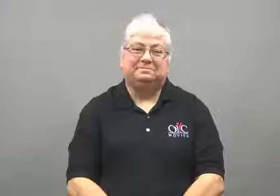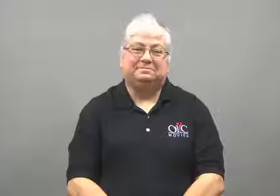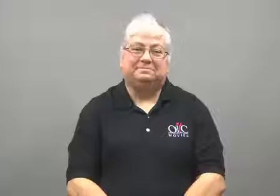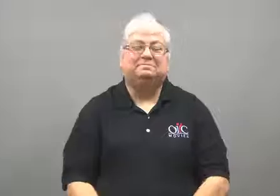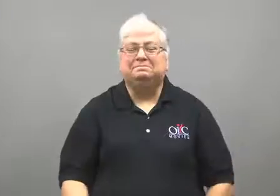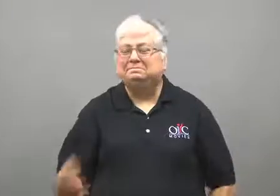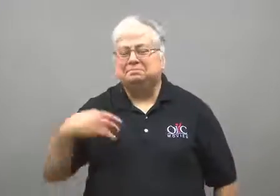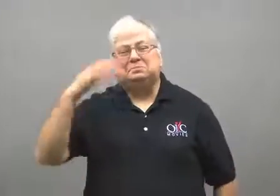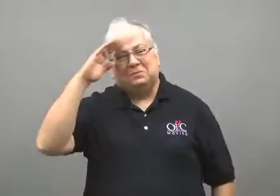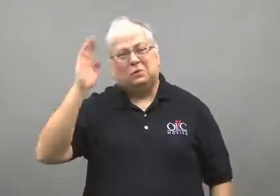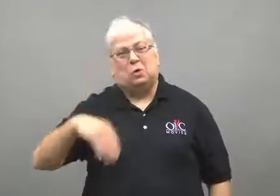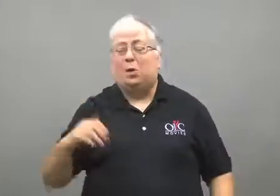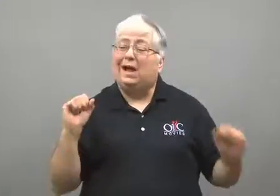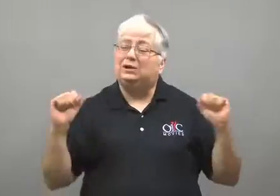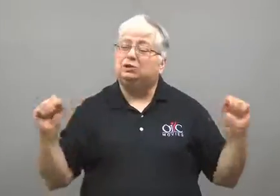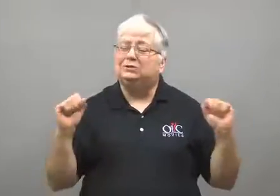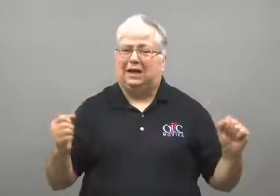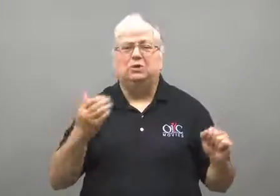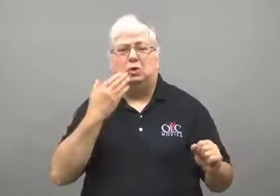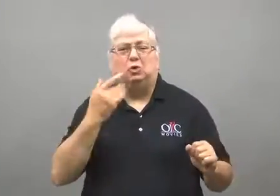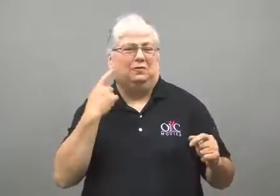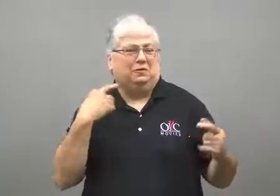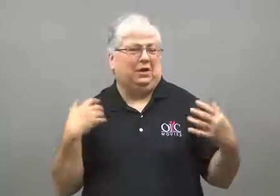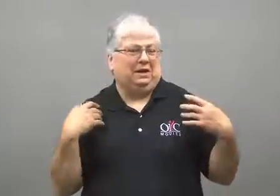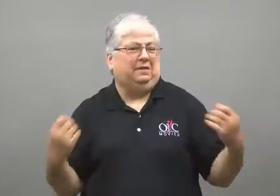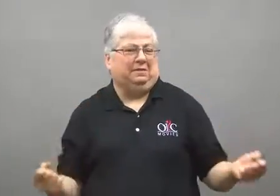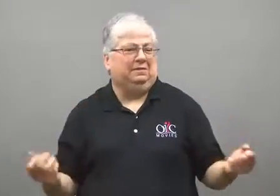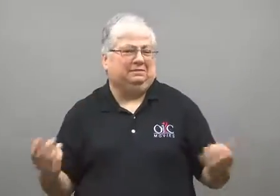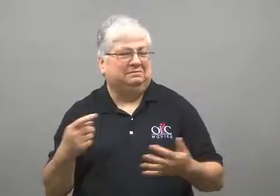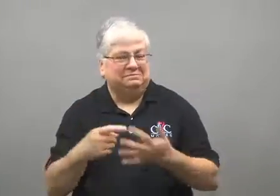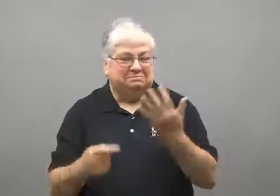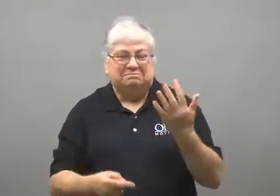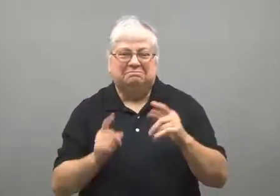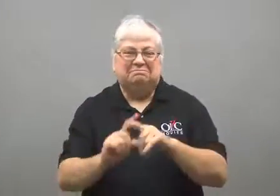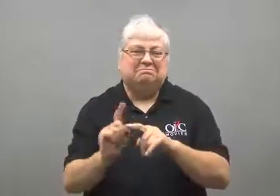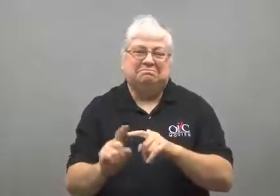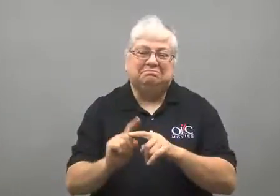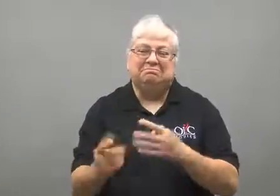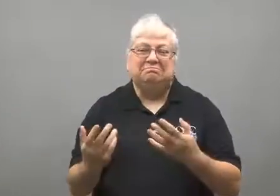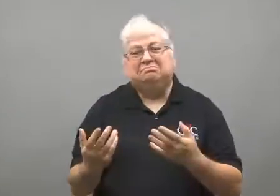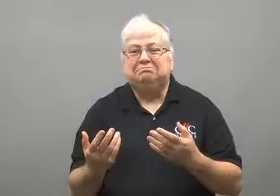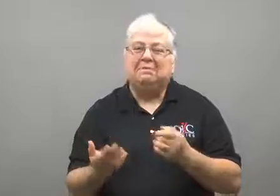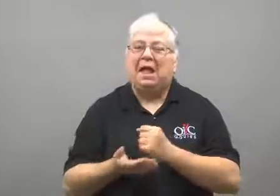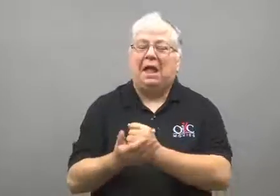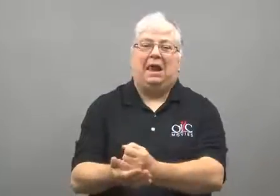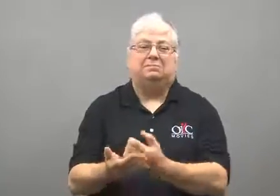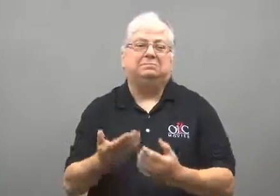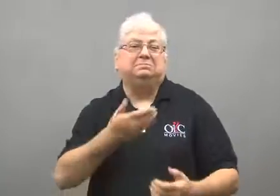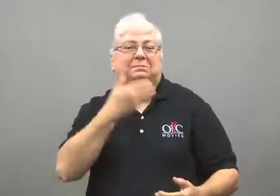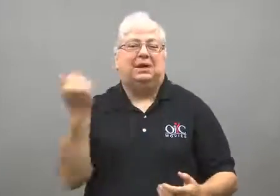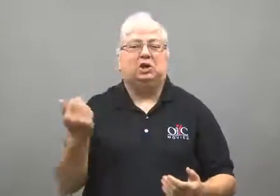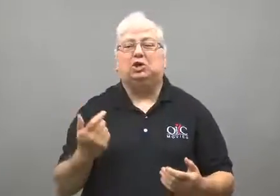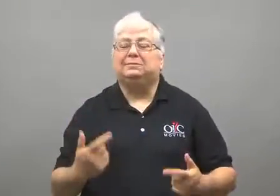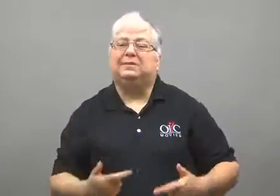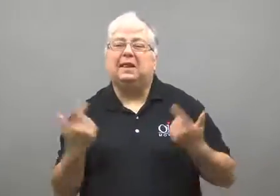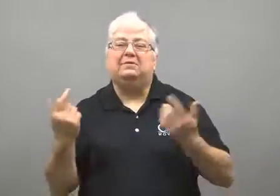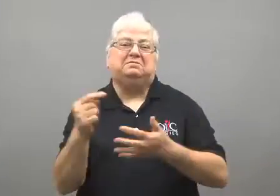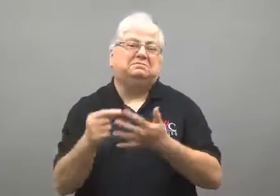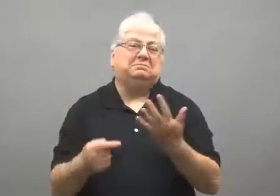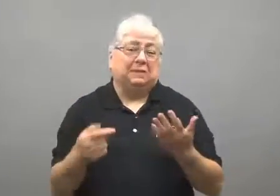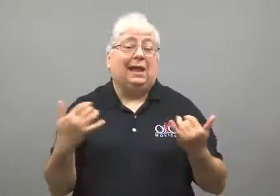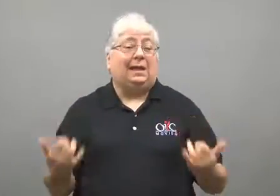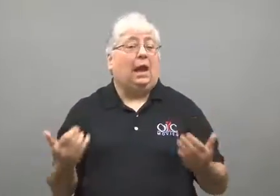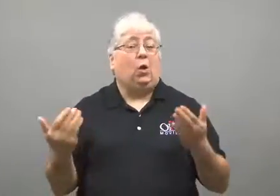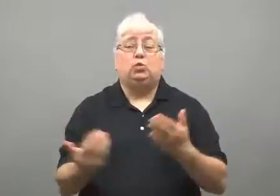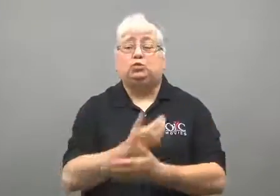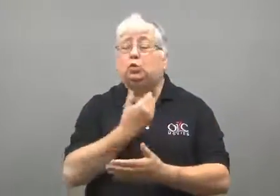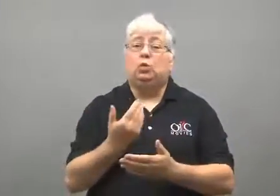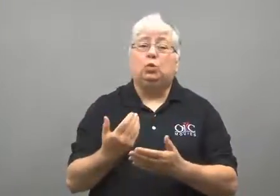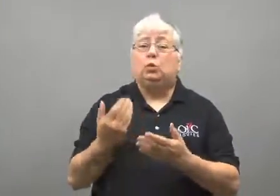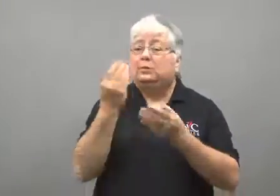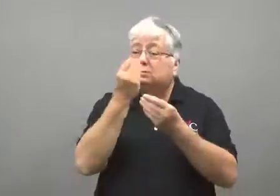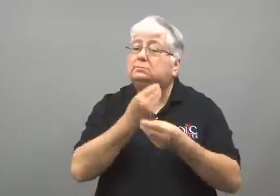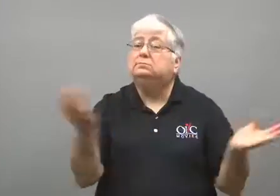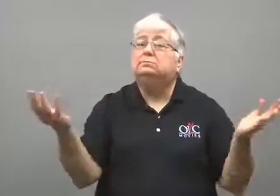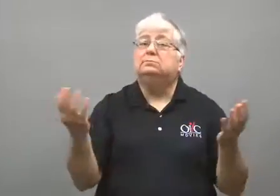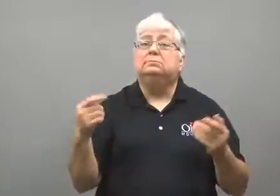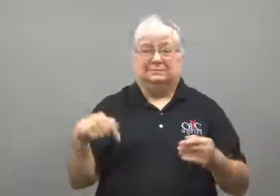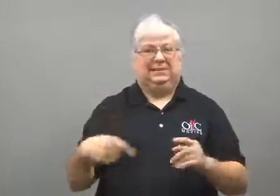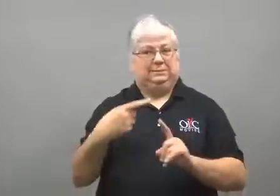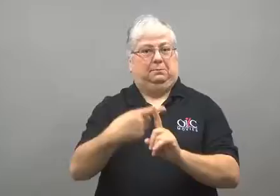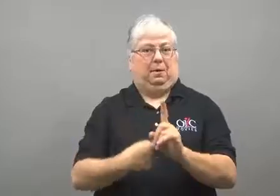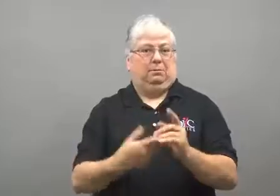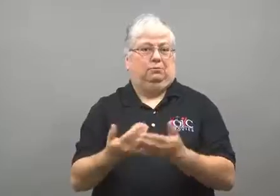We all know exercise is healthy in various ways. It helps quality of life.